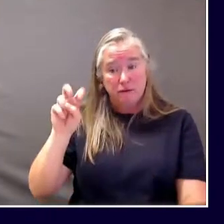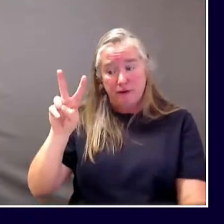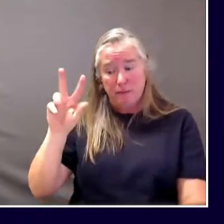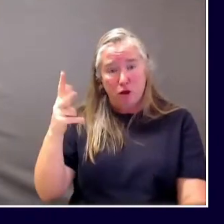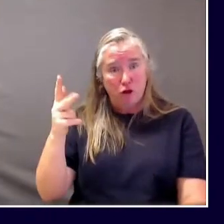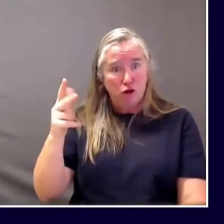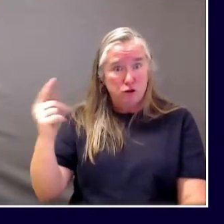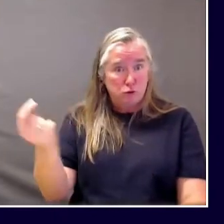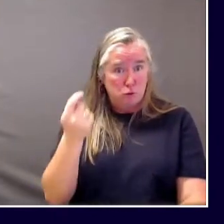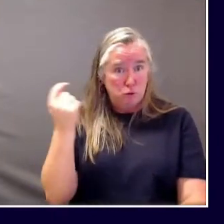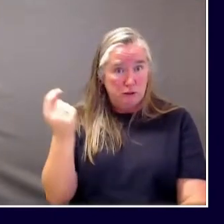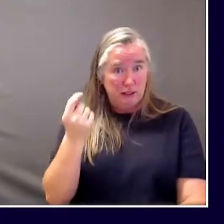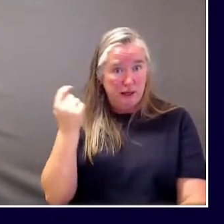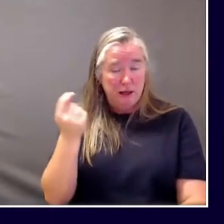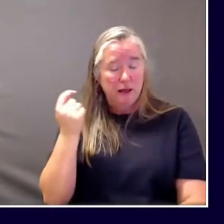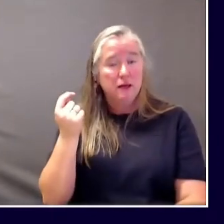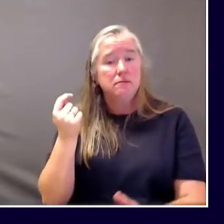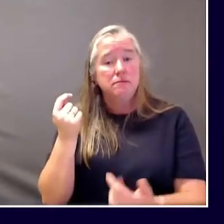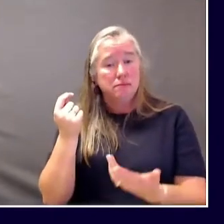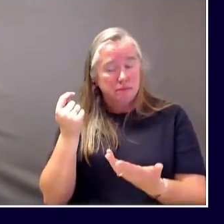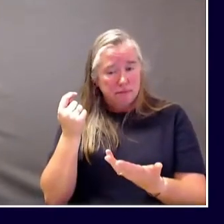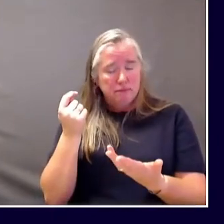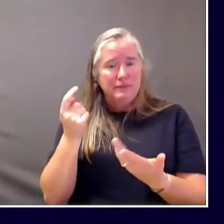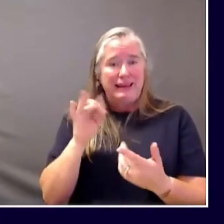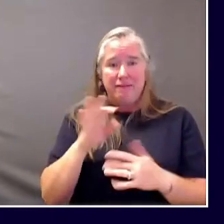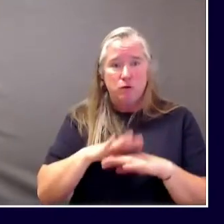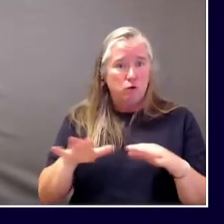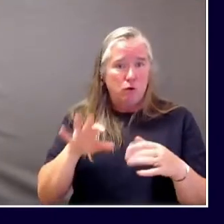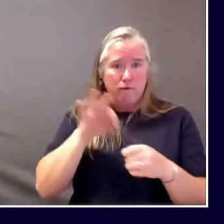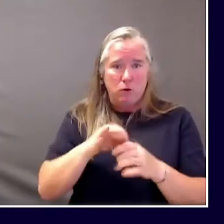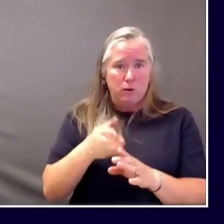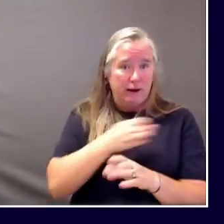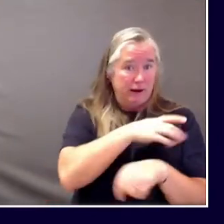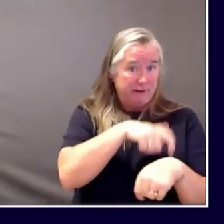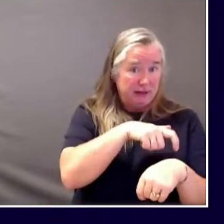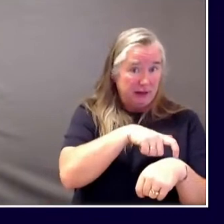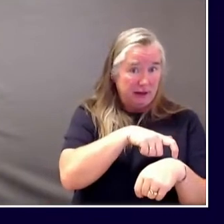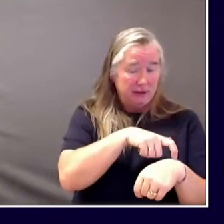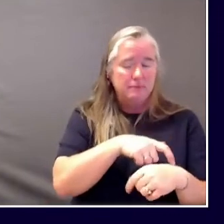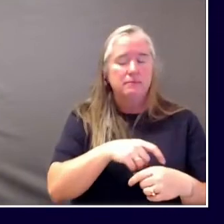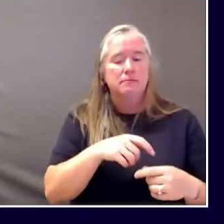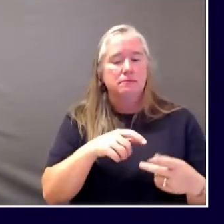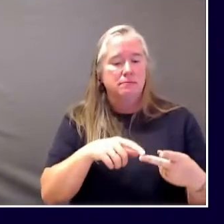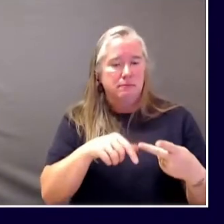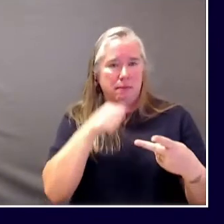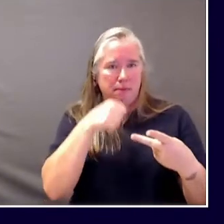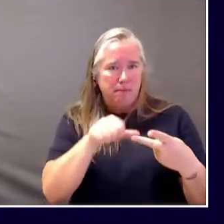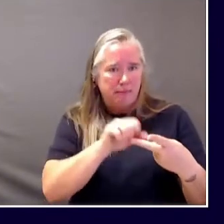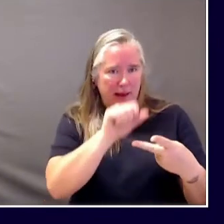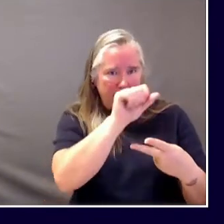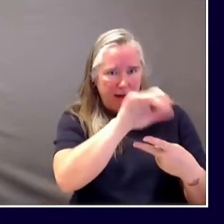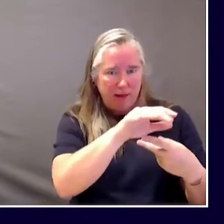of voting before hand in person